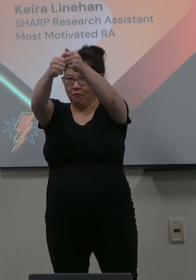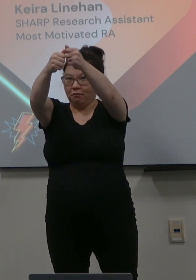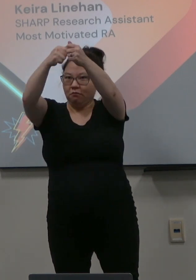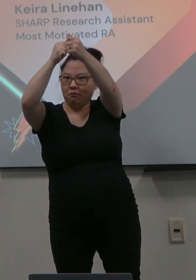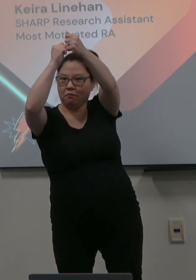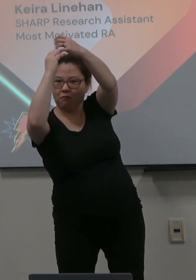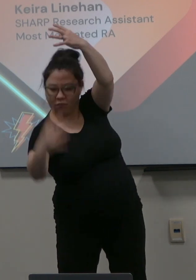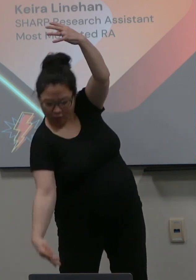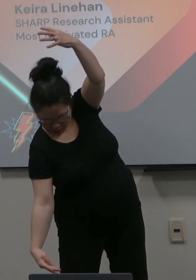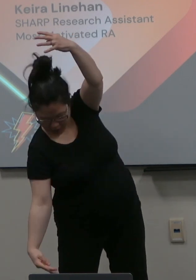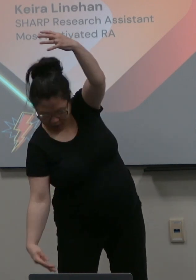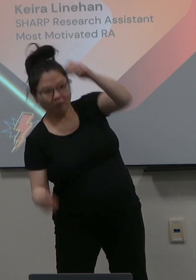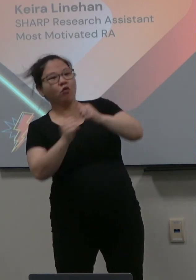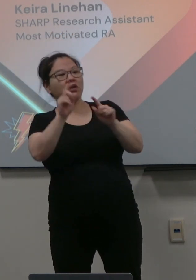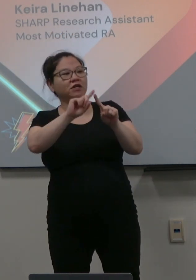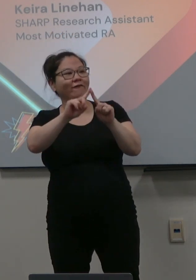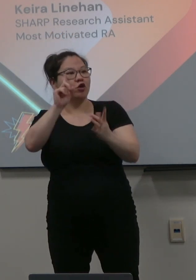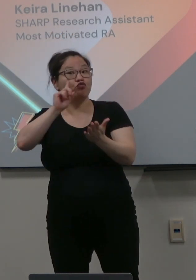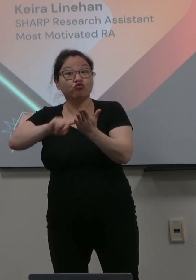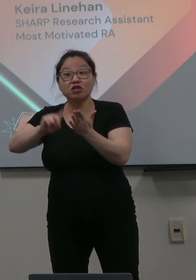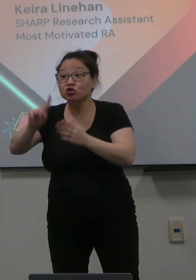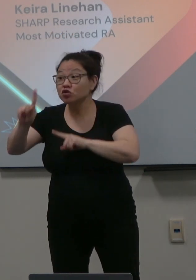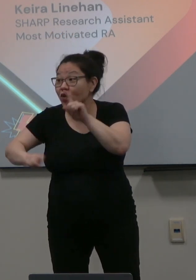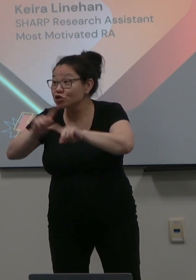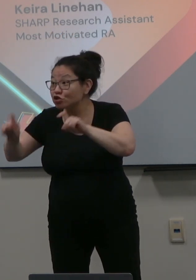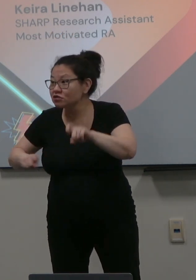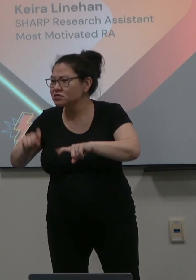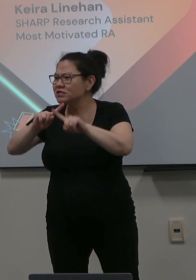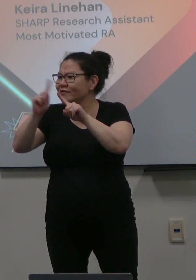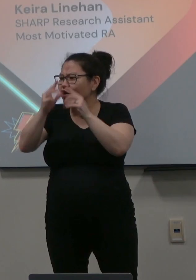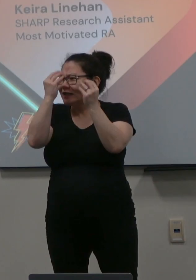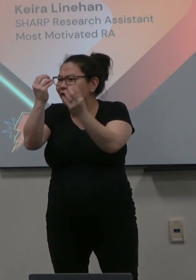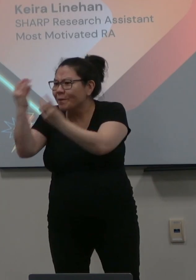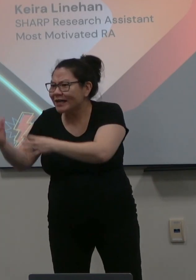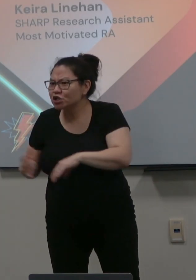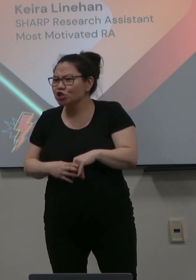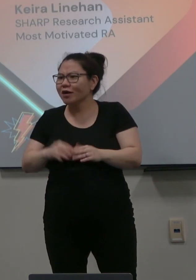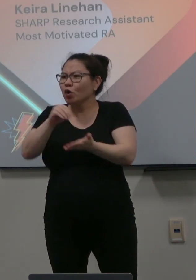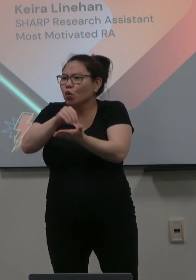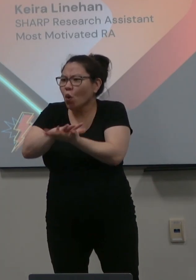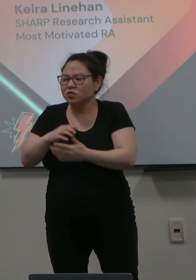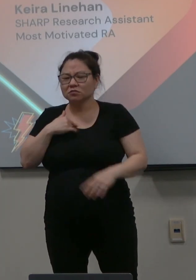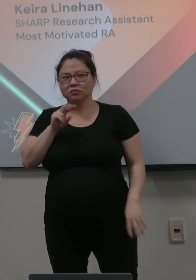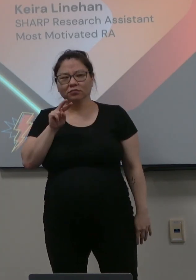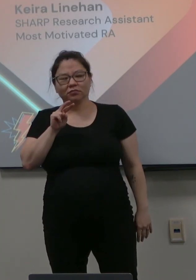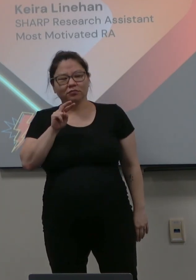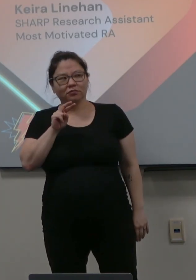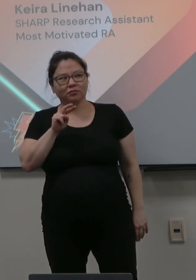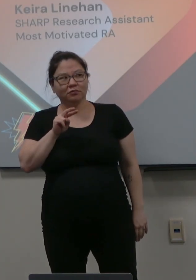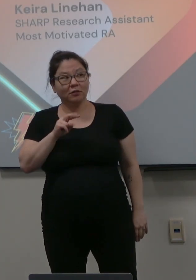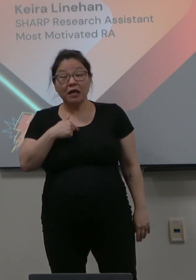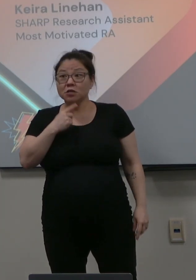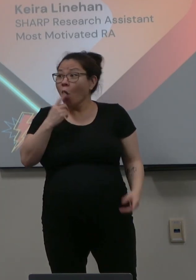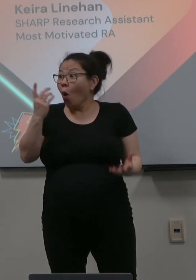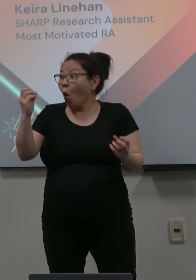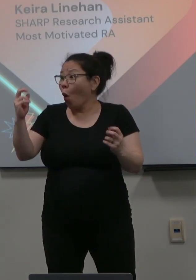she has a Google Doc filled completely with different research questions, different information that she wrote down,